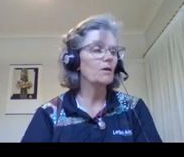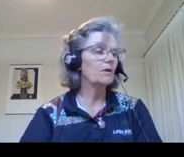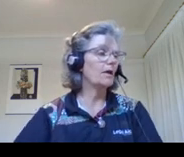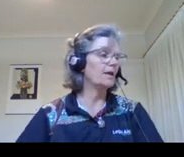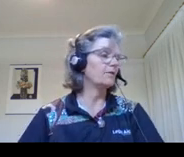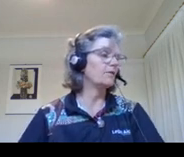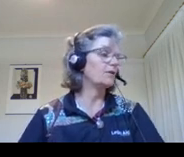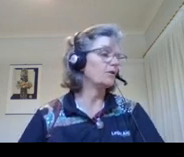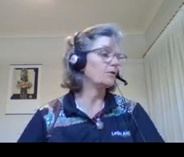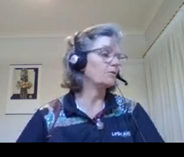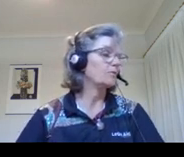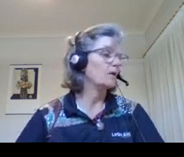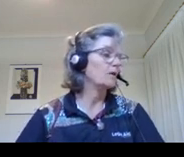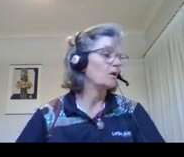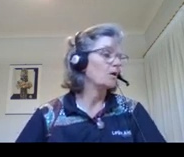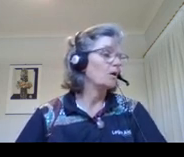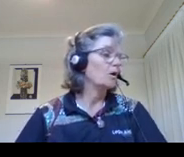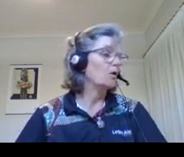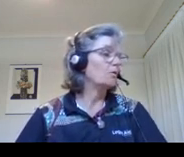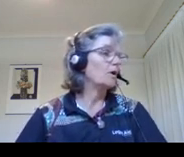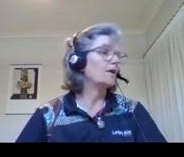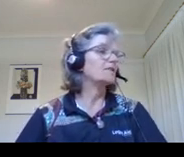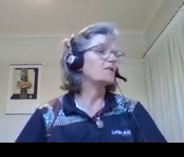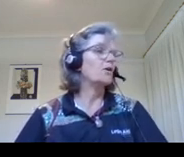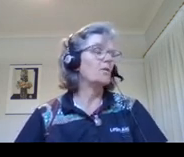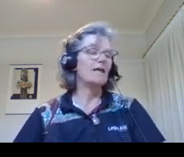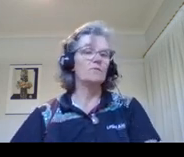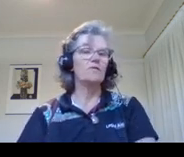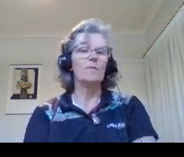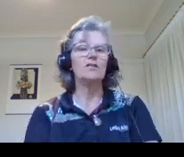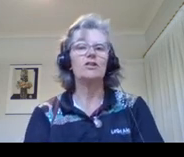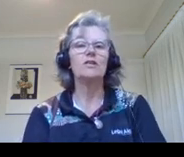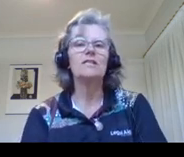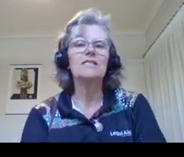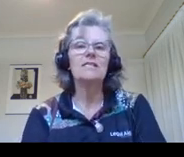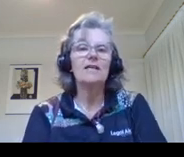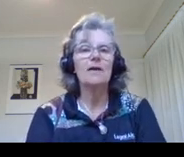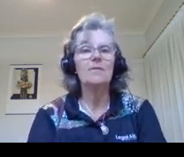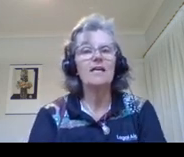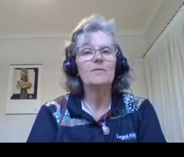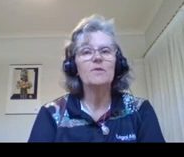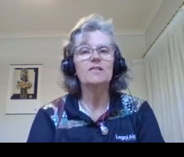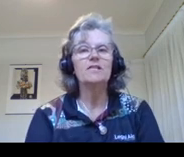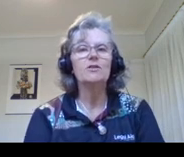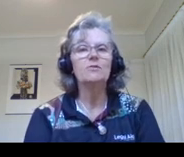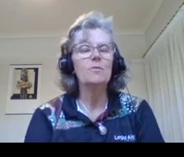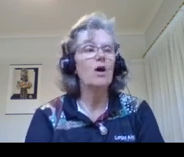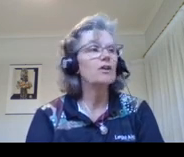okay thank you all right so as we've mentioned this slide coming up it's just to remind you it's